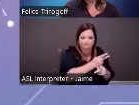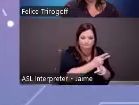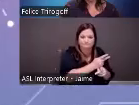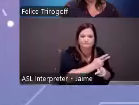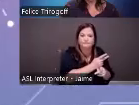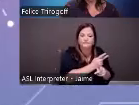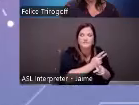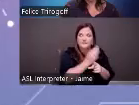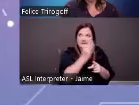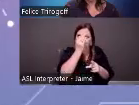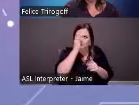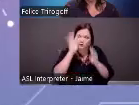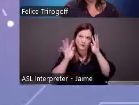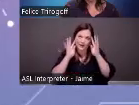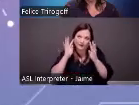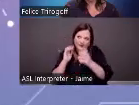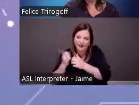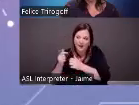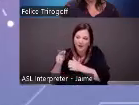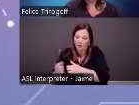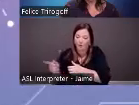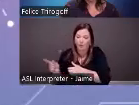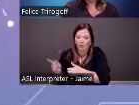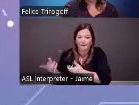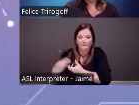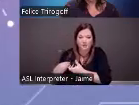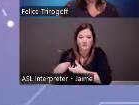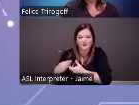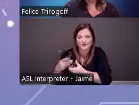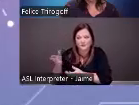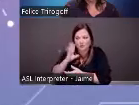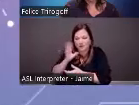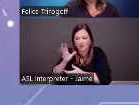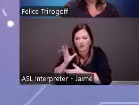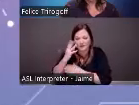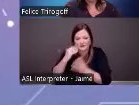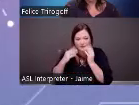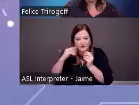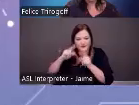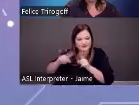your participants might encounter different problems in the research.